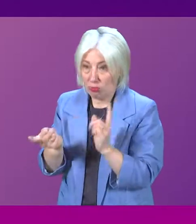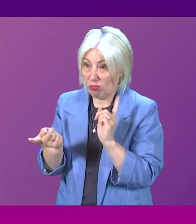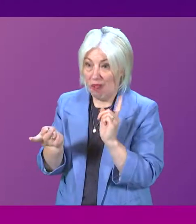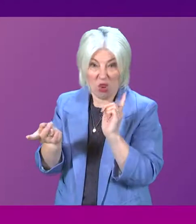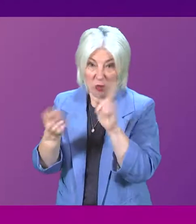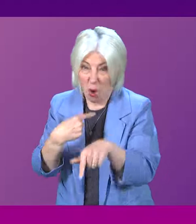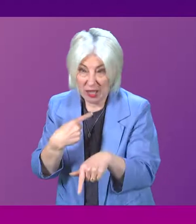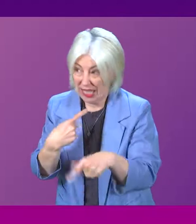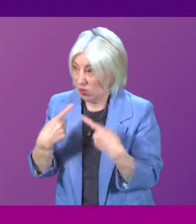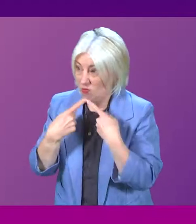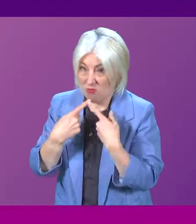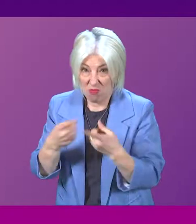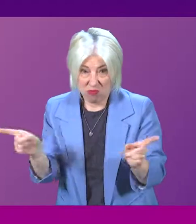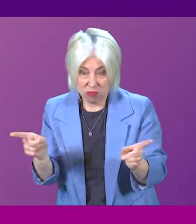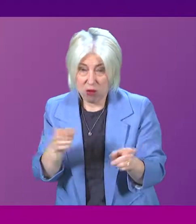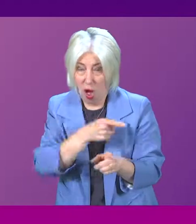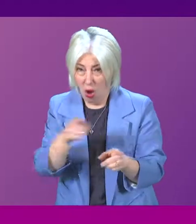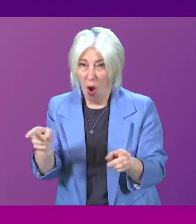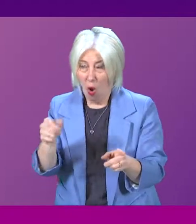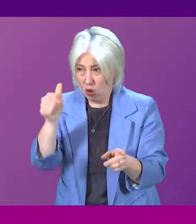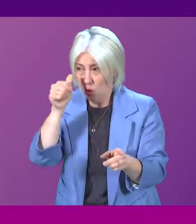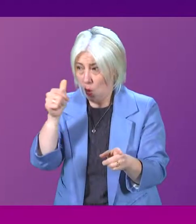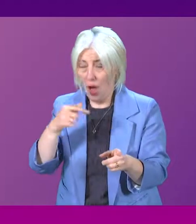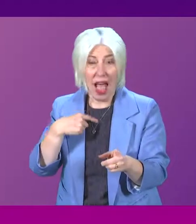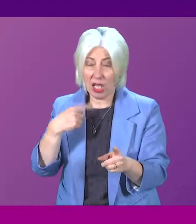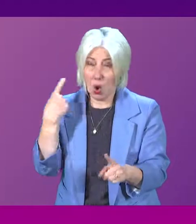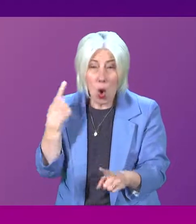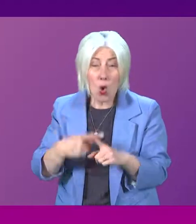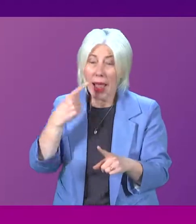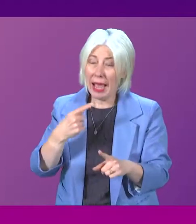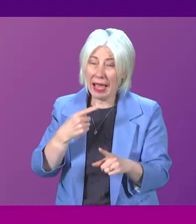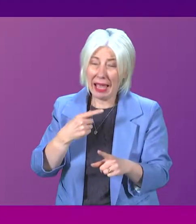As colleagues across the chamber have recognised, I have addressed that as swiftly as humanly could have been the case.